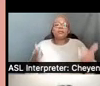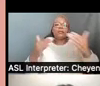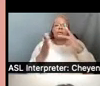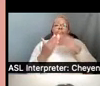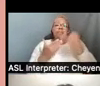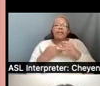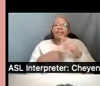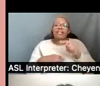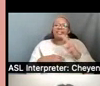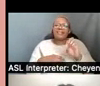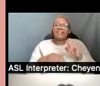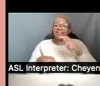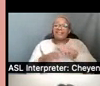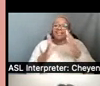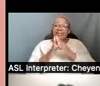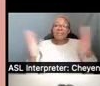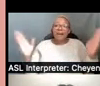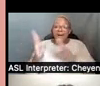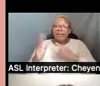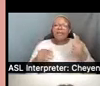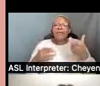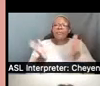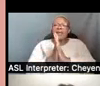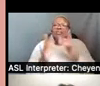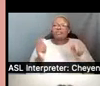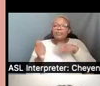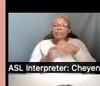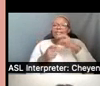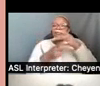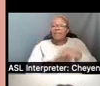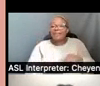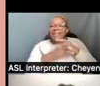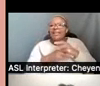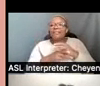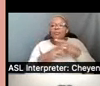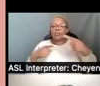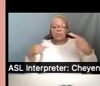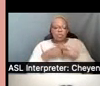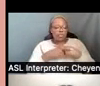We ask that you be very specific and careful not to contradict other areas of the application.